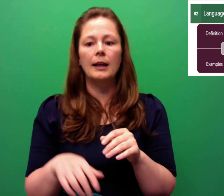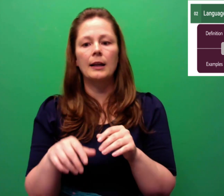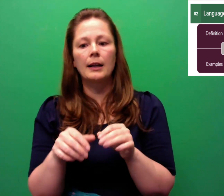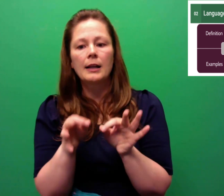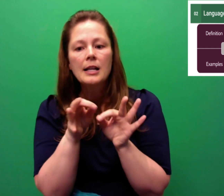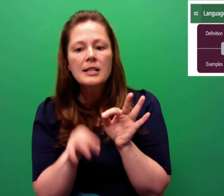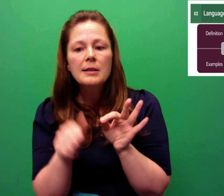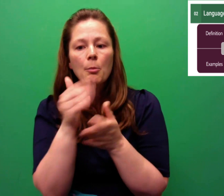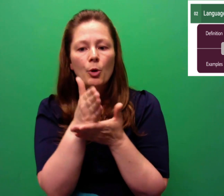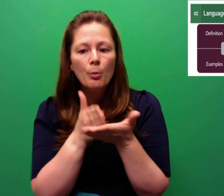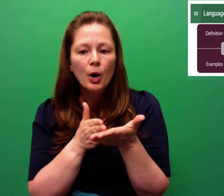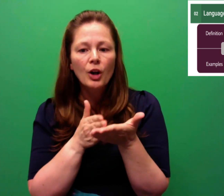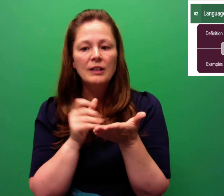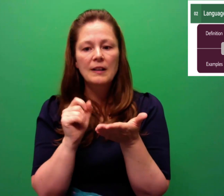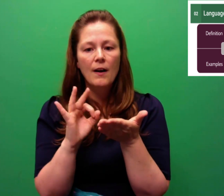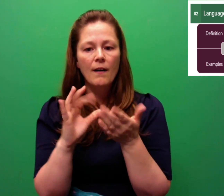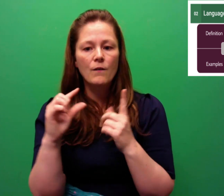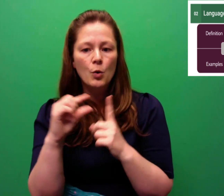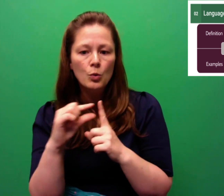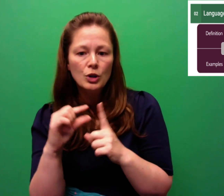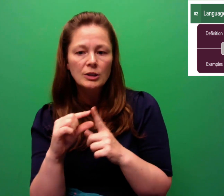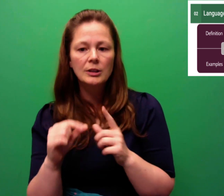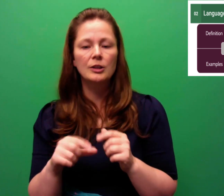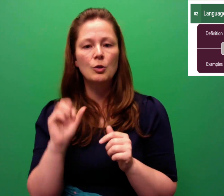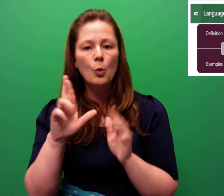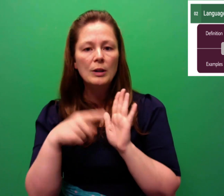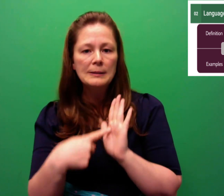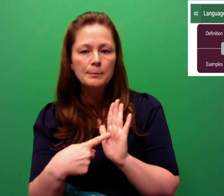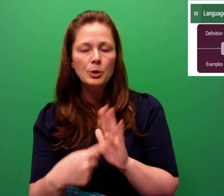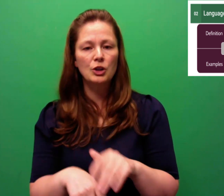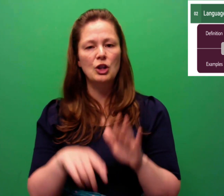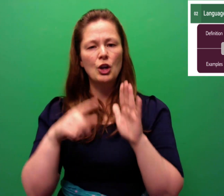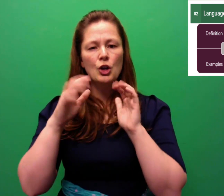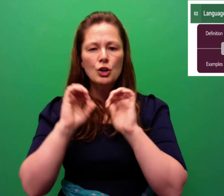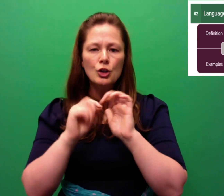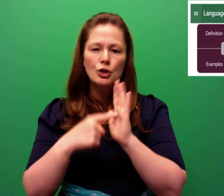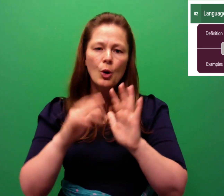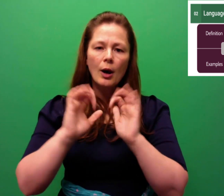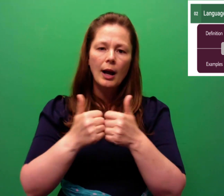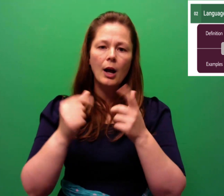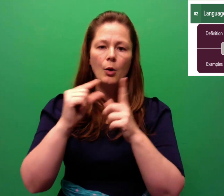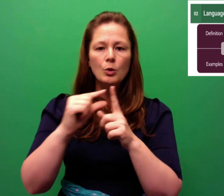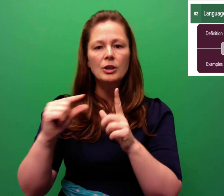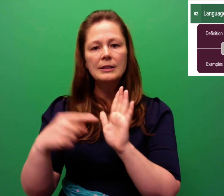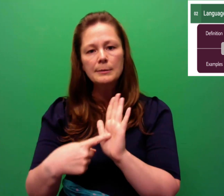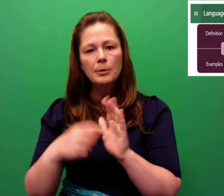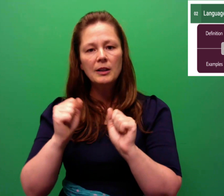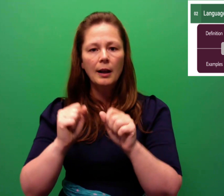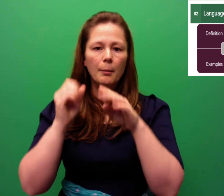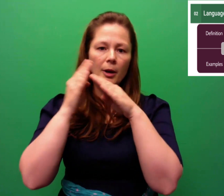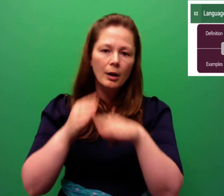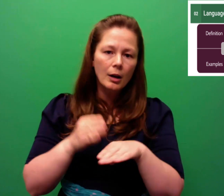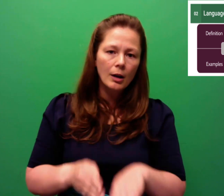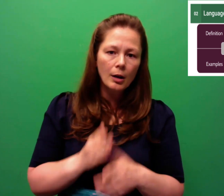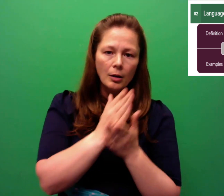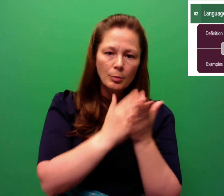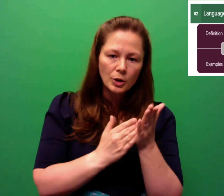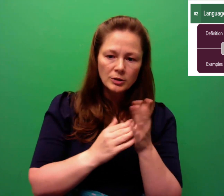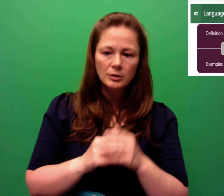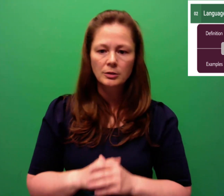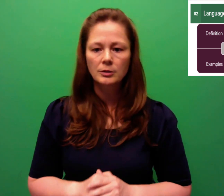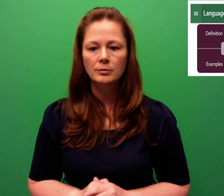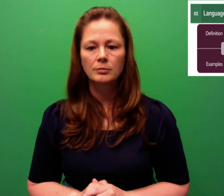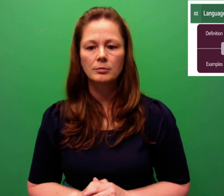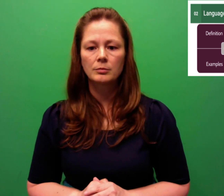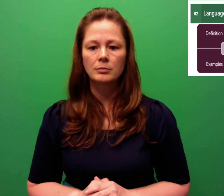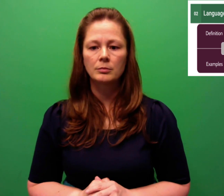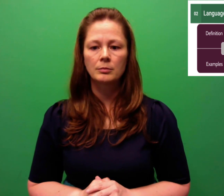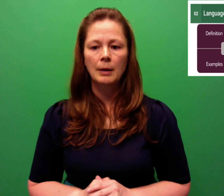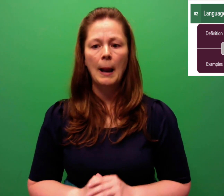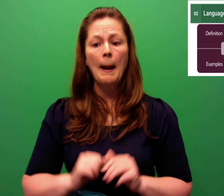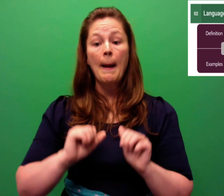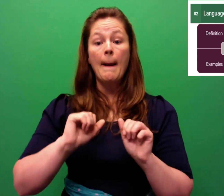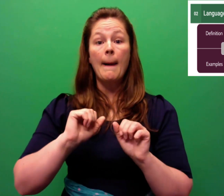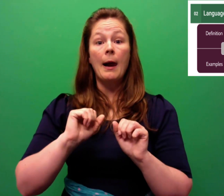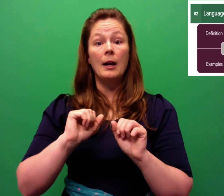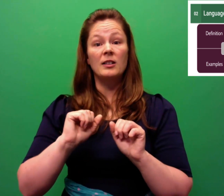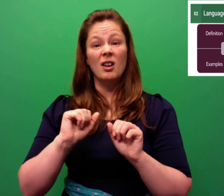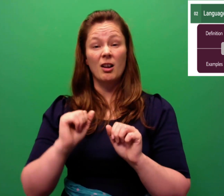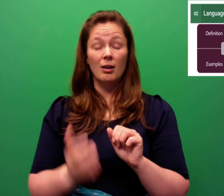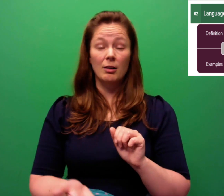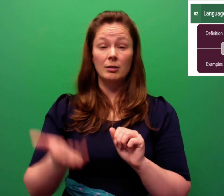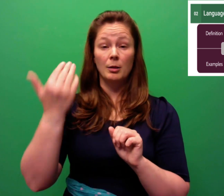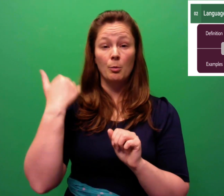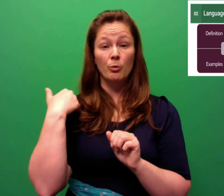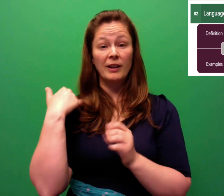simpler parts of complex words or symbols making connections to previously